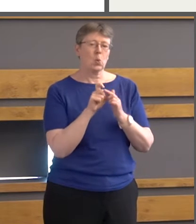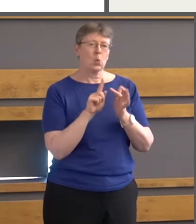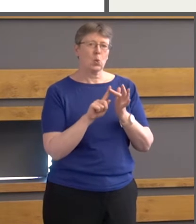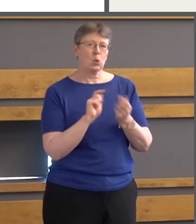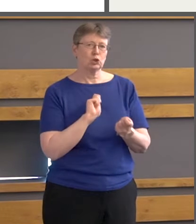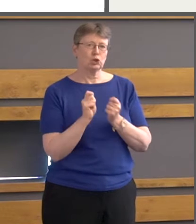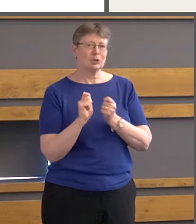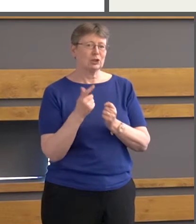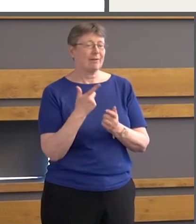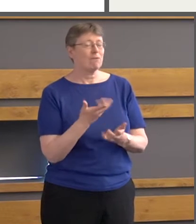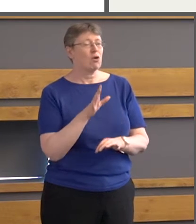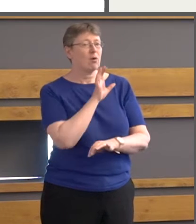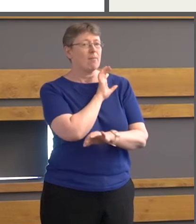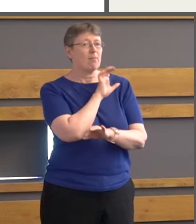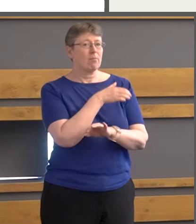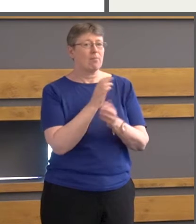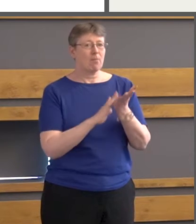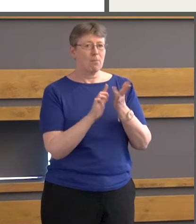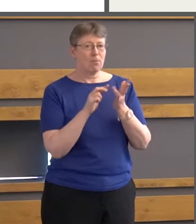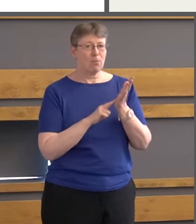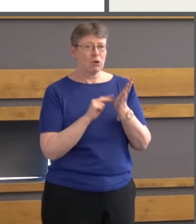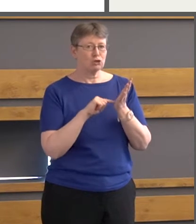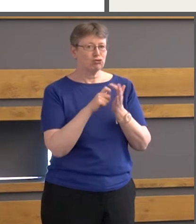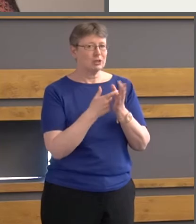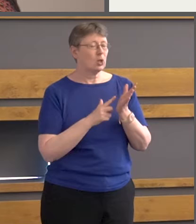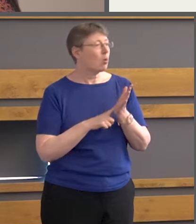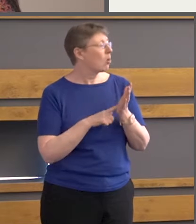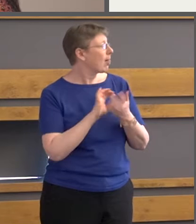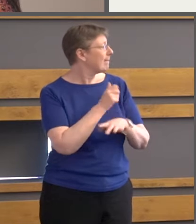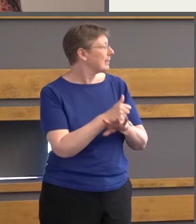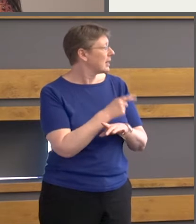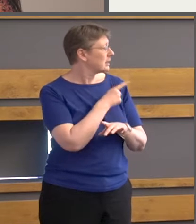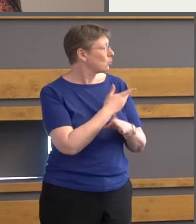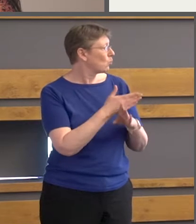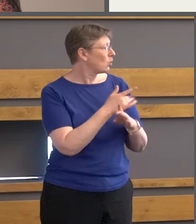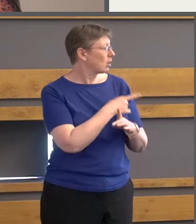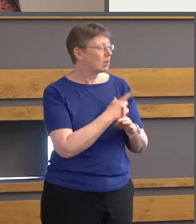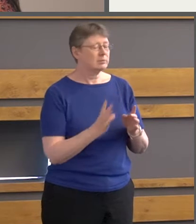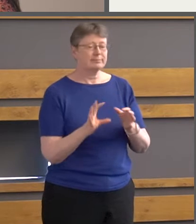from Montreal-based First Nations artist Nadia Myre, which in part looked at local production